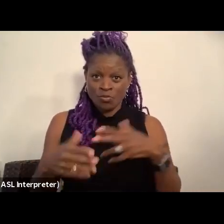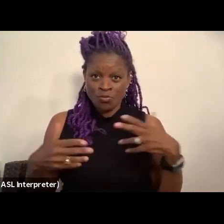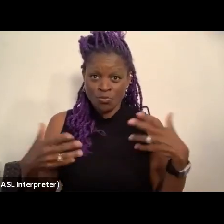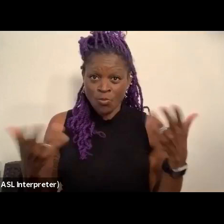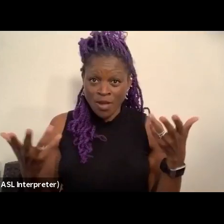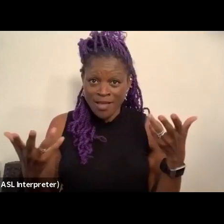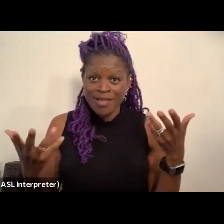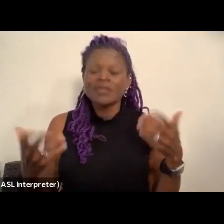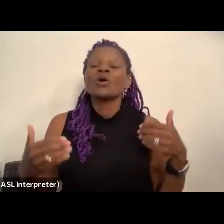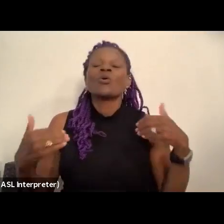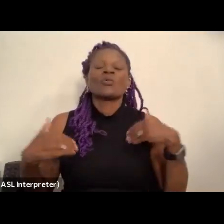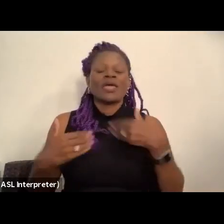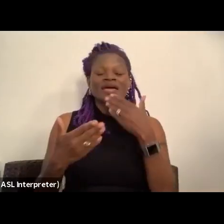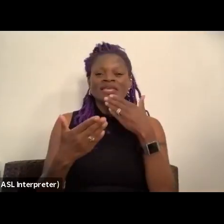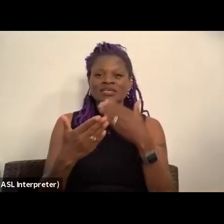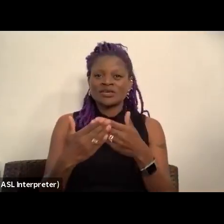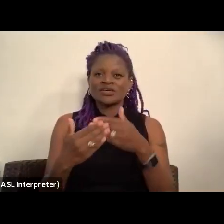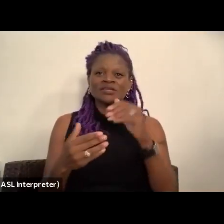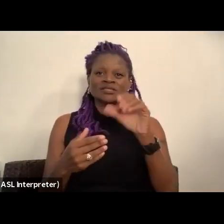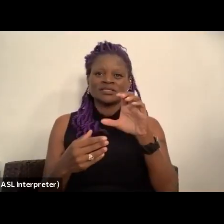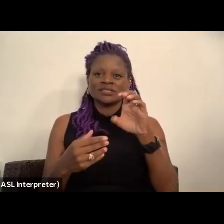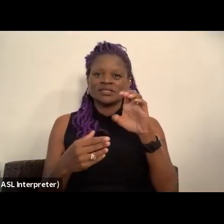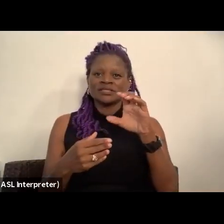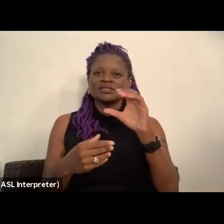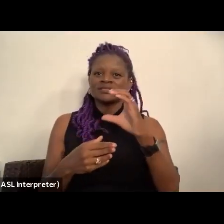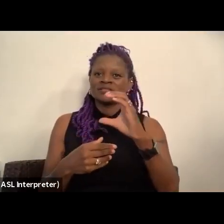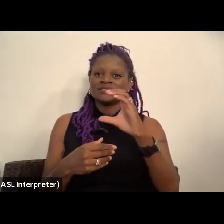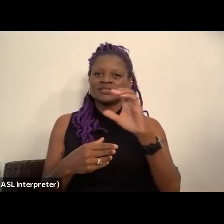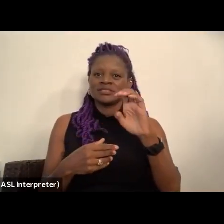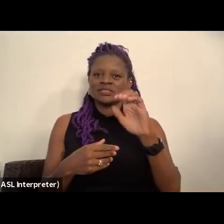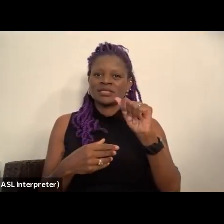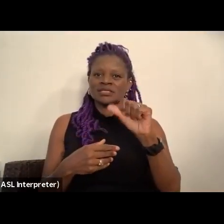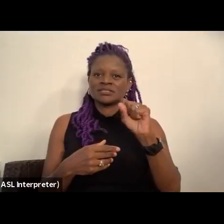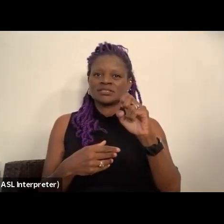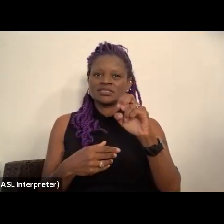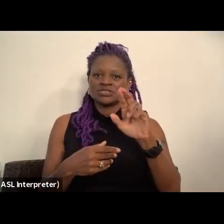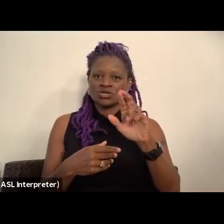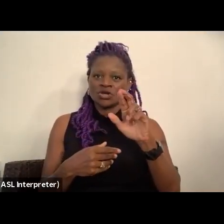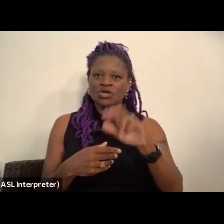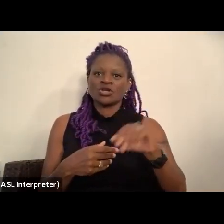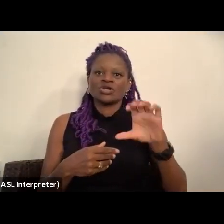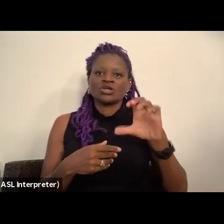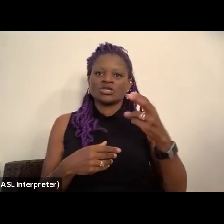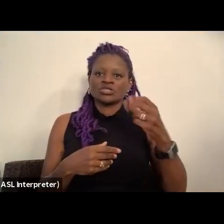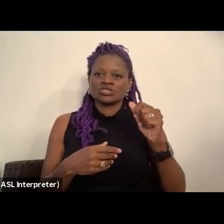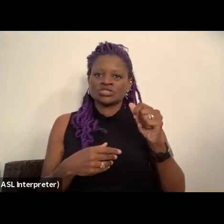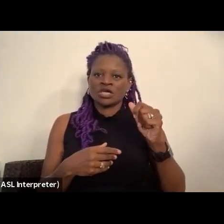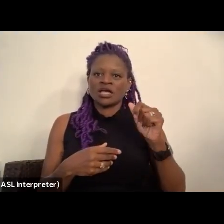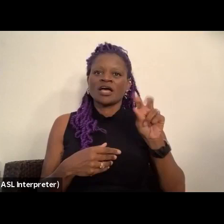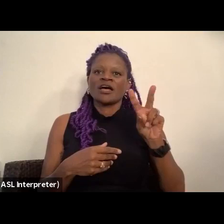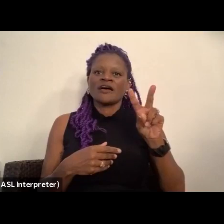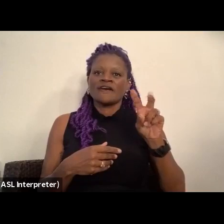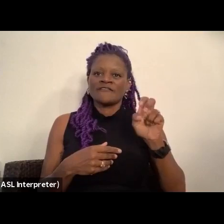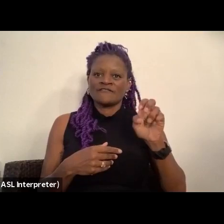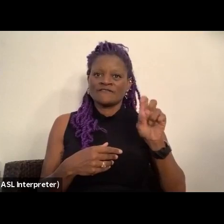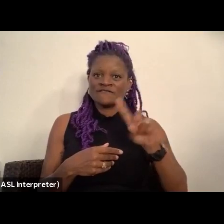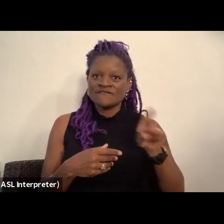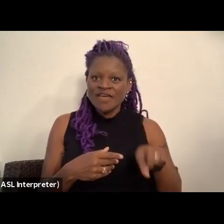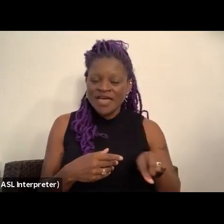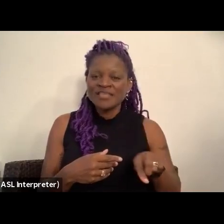Day health fair on Saturday in the South Park neighborhood of Santa Rosa, thanks to Sutter Health, we vaccinated two hundred and seven people and took appointments for